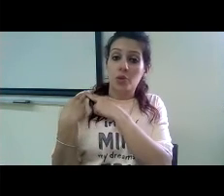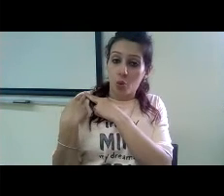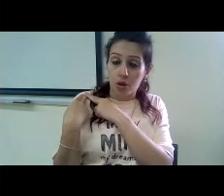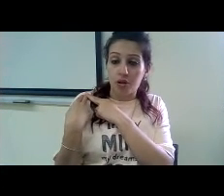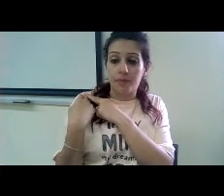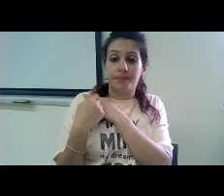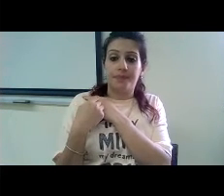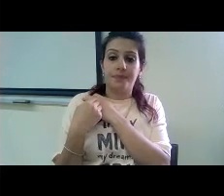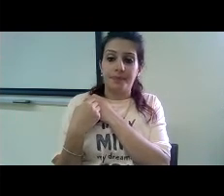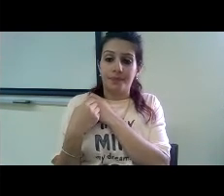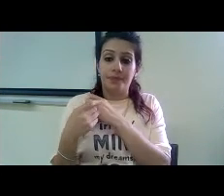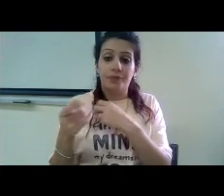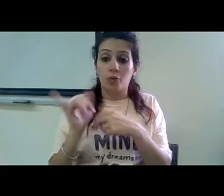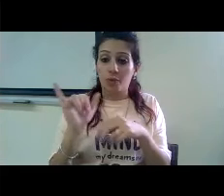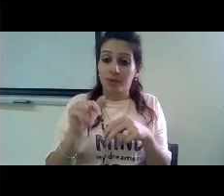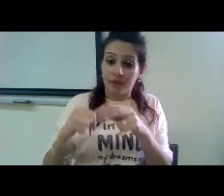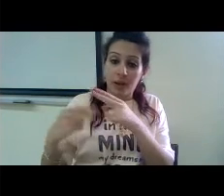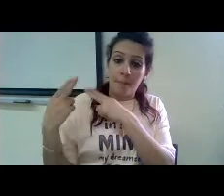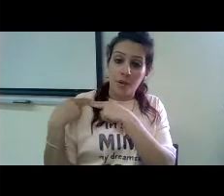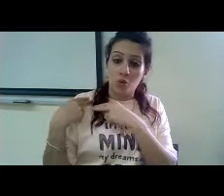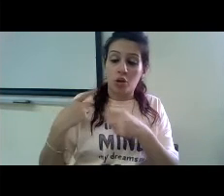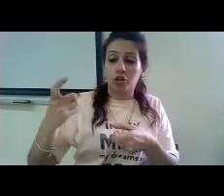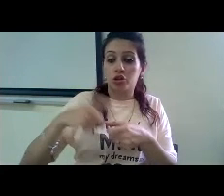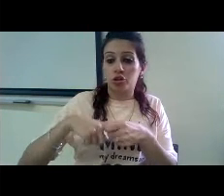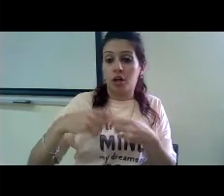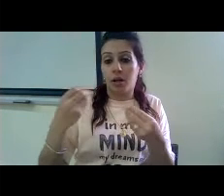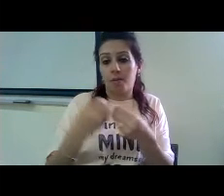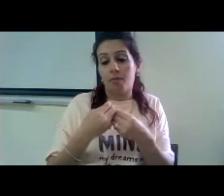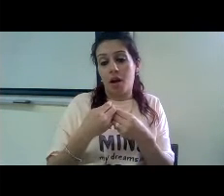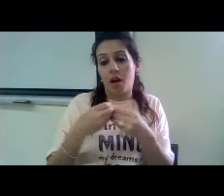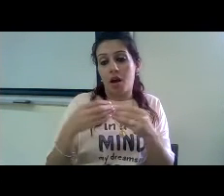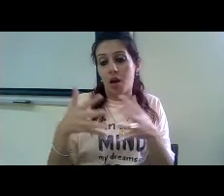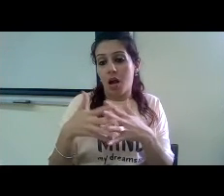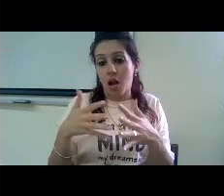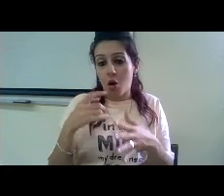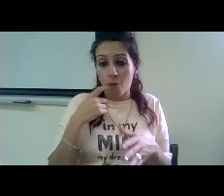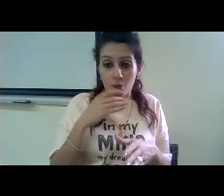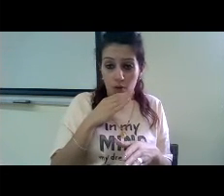in their own middle class, lower middle class environment.